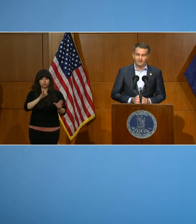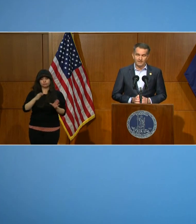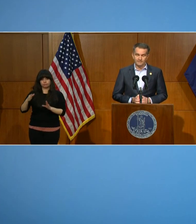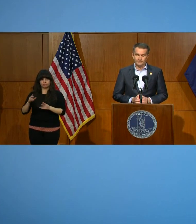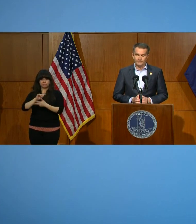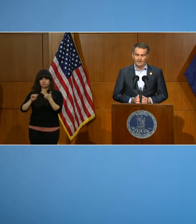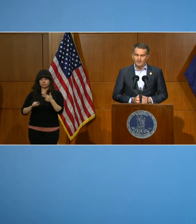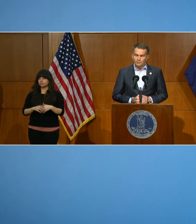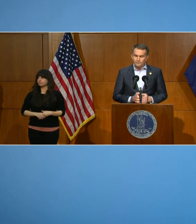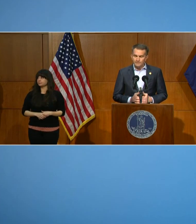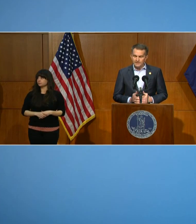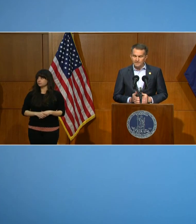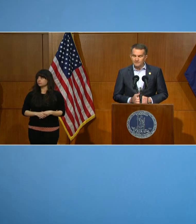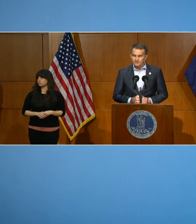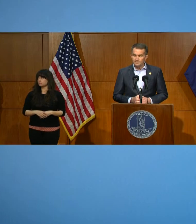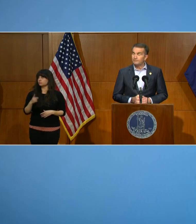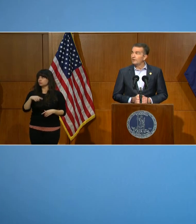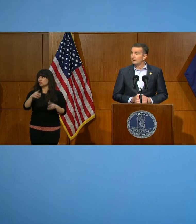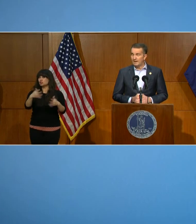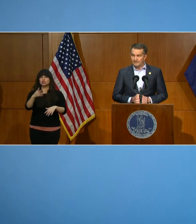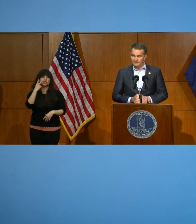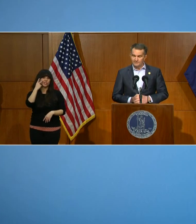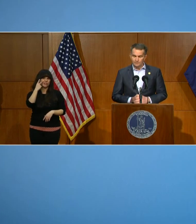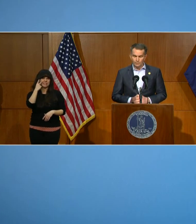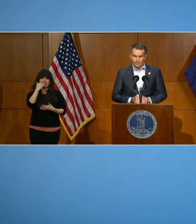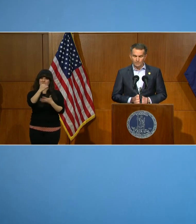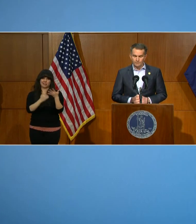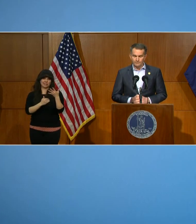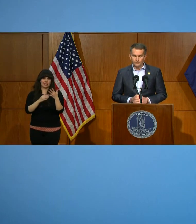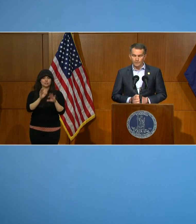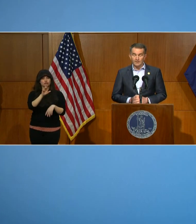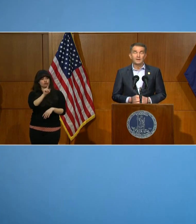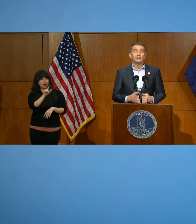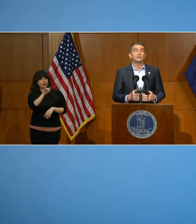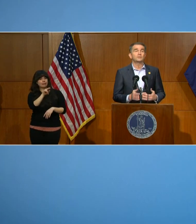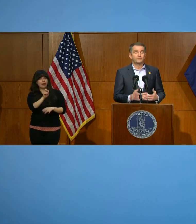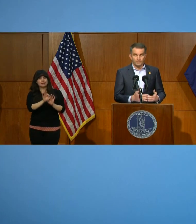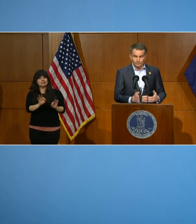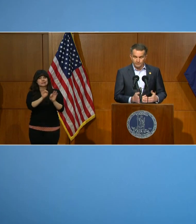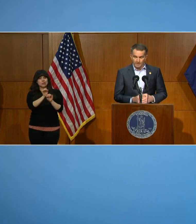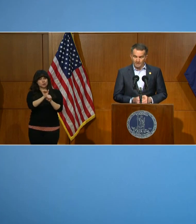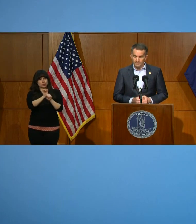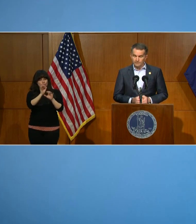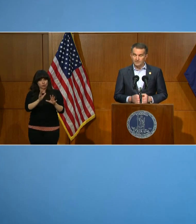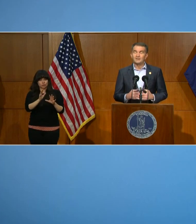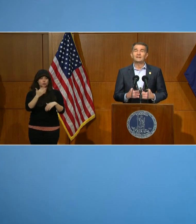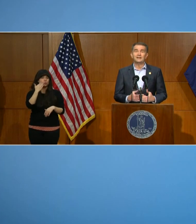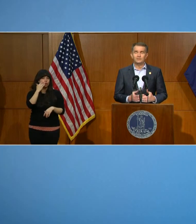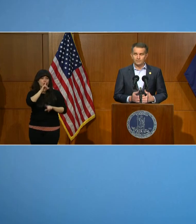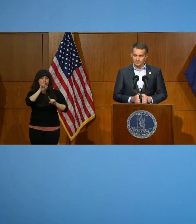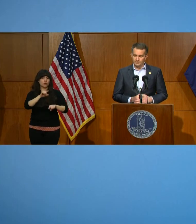RISK OF SEVERE ILLNESS, AS THE CDC IDENTIFIES. YOU'VE SEEN